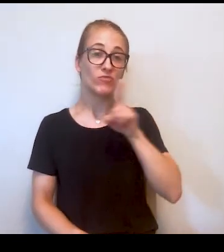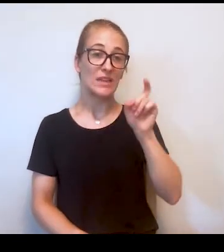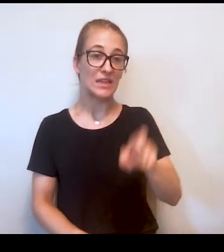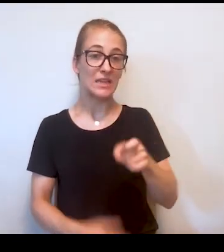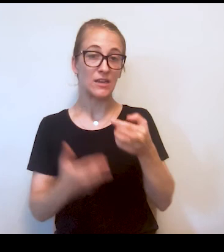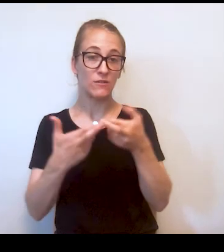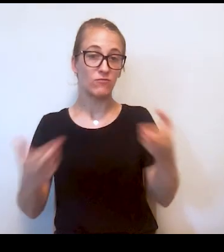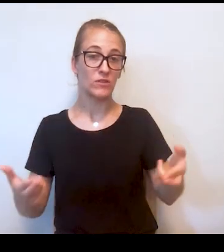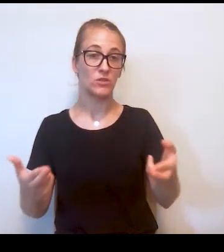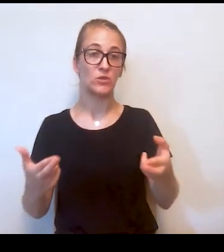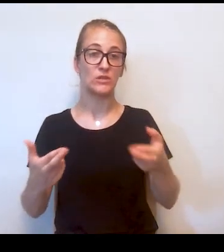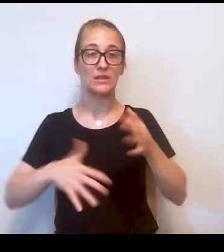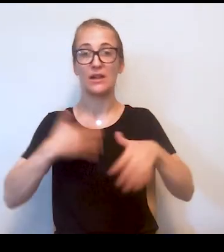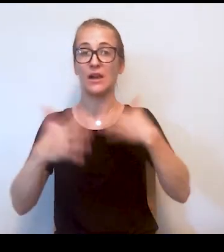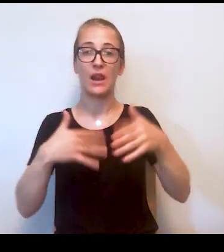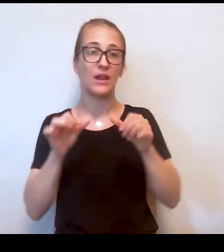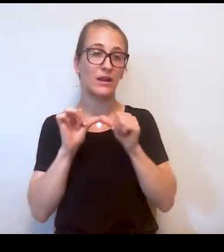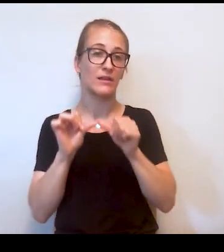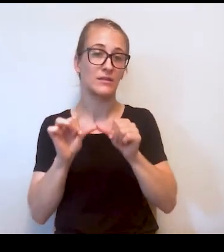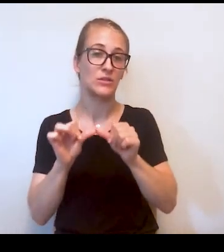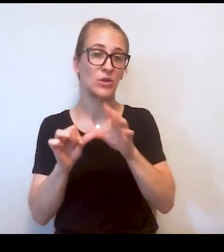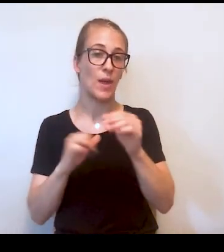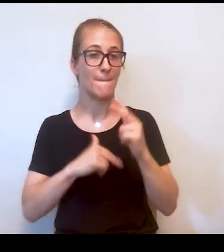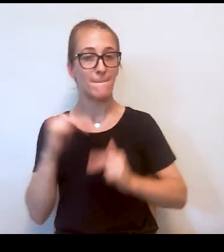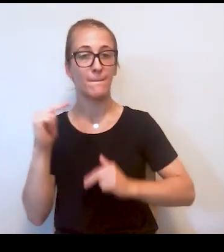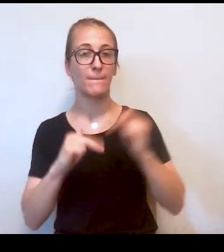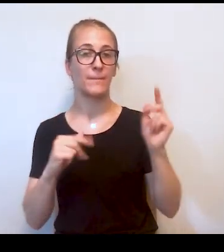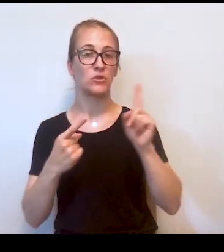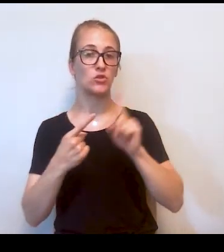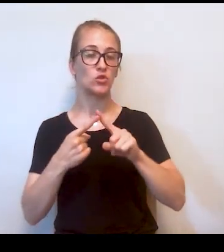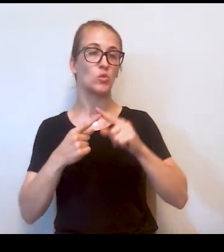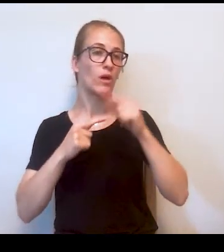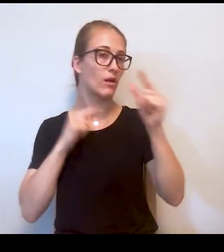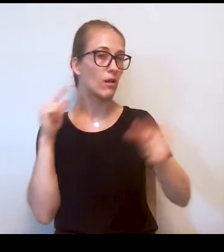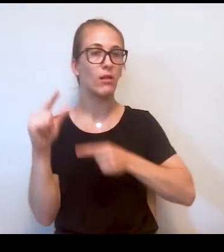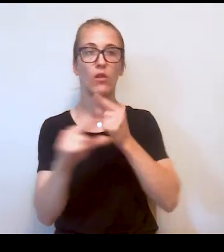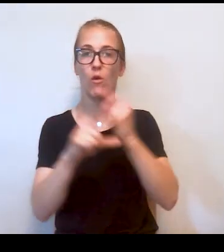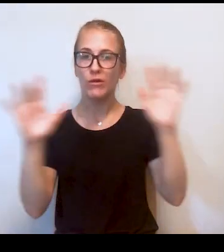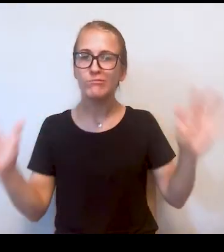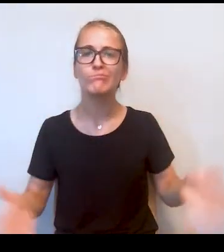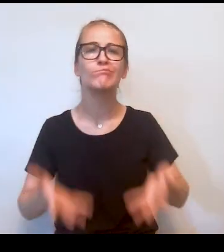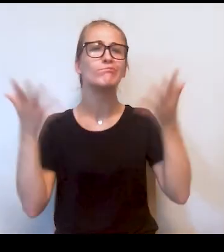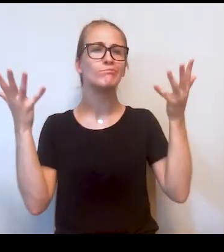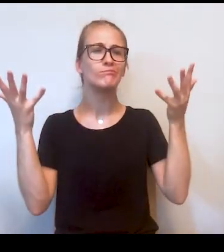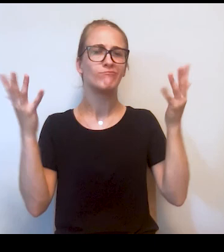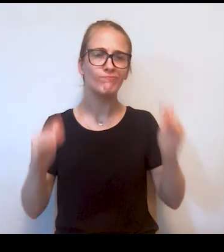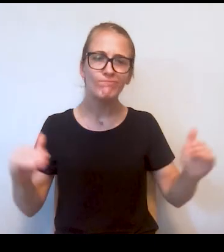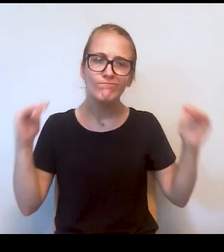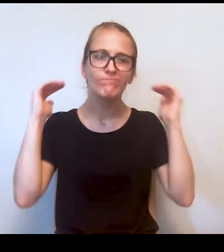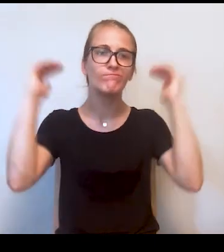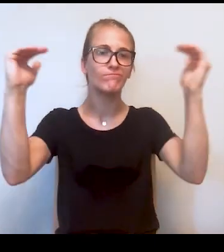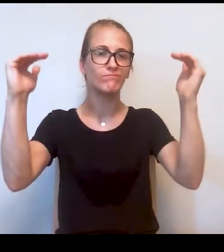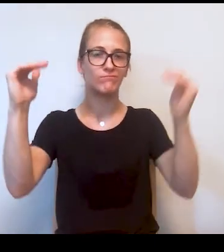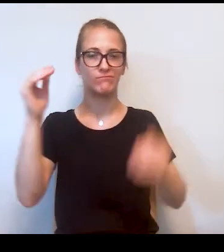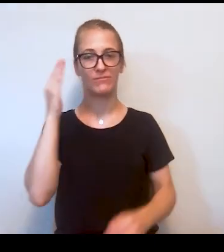that it needs to be. [Katrin] All right, well, I appreciate you taking a little bit longer of a time with us today.